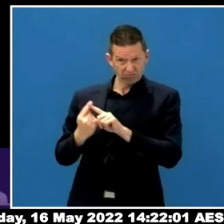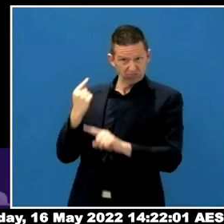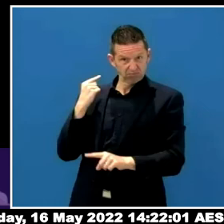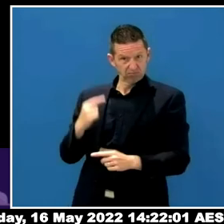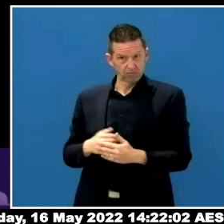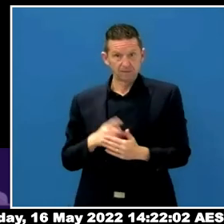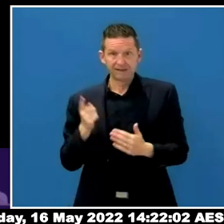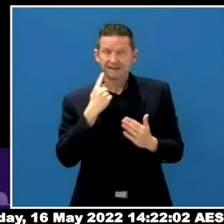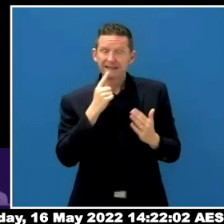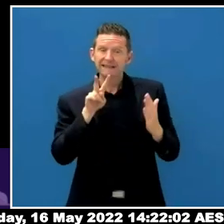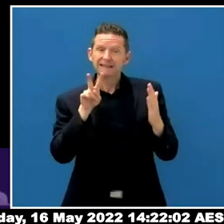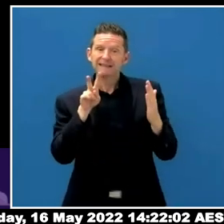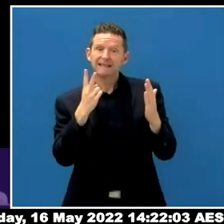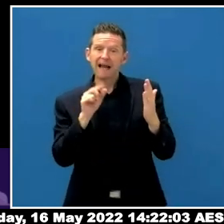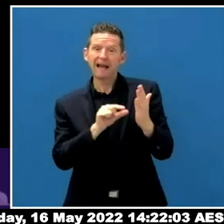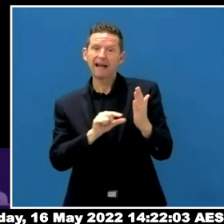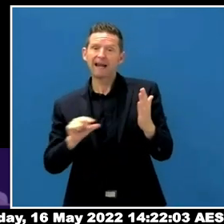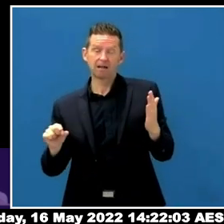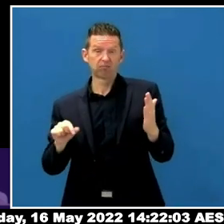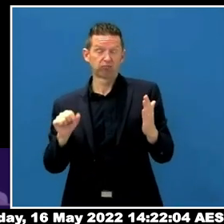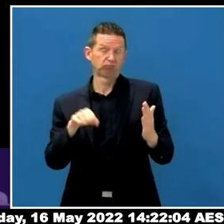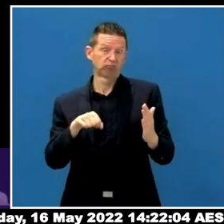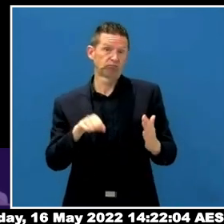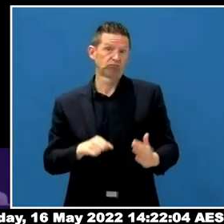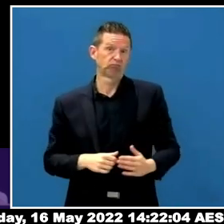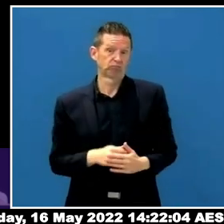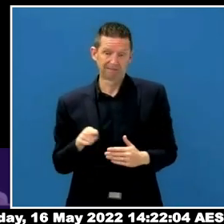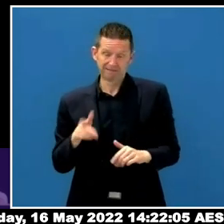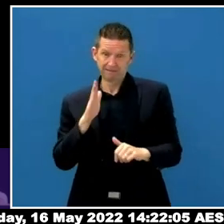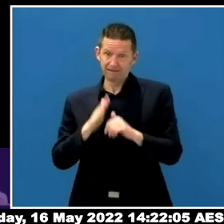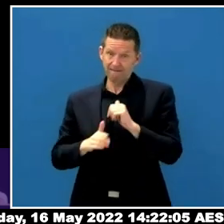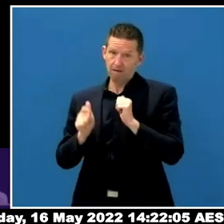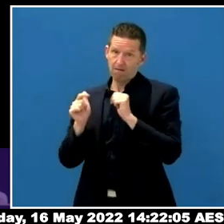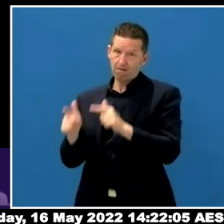Yes. MR FOGARTY: Then the total - you can see the total in the bottom right-hand